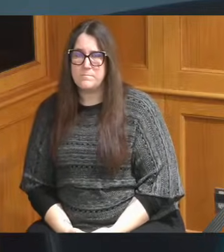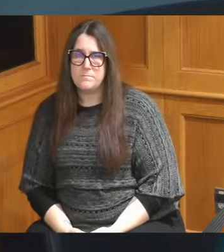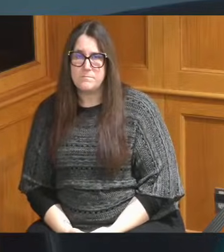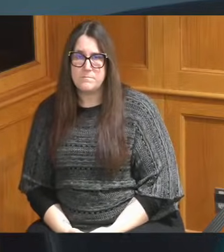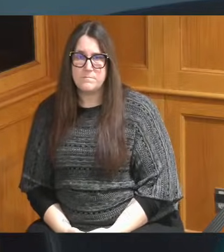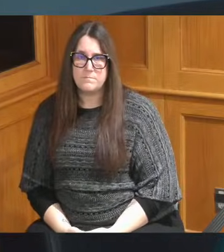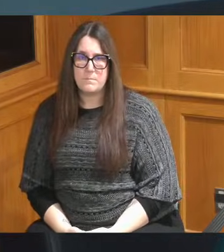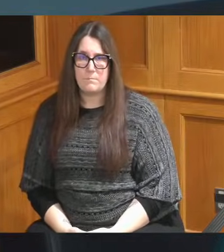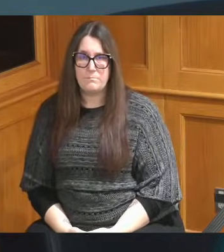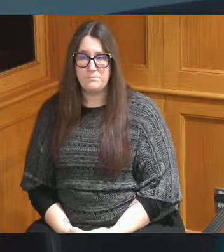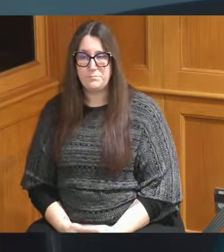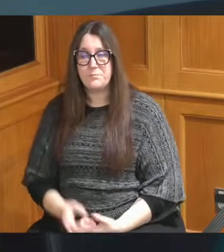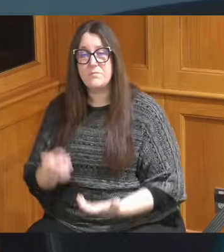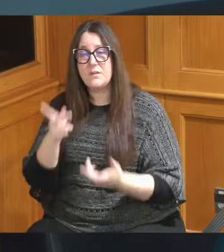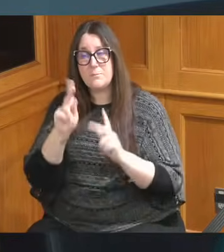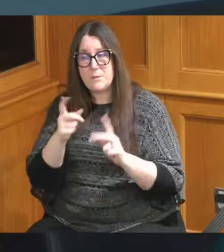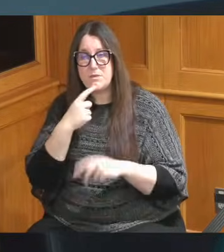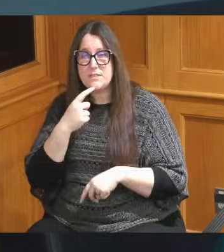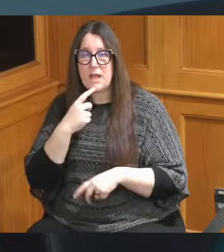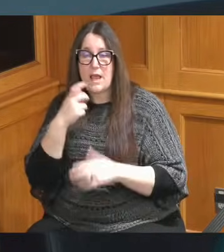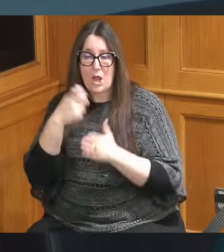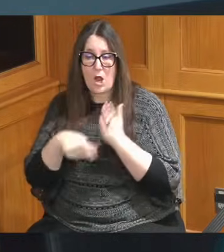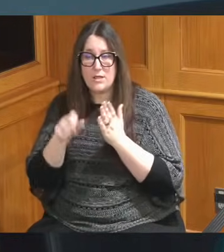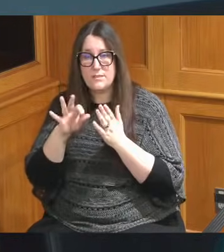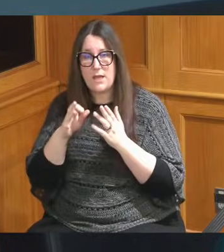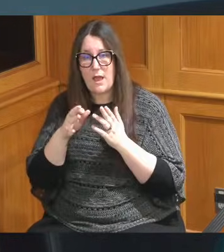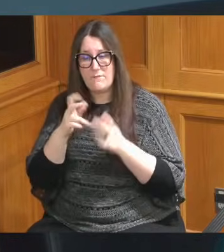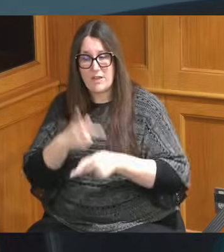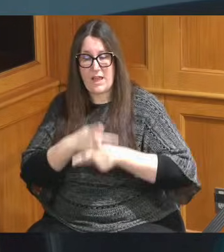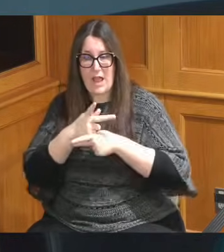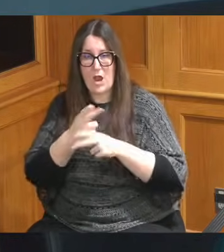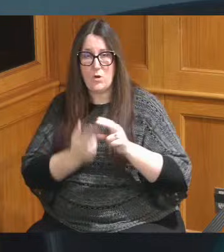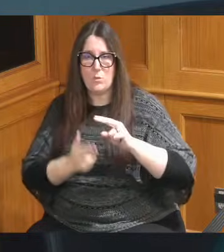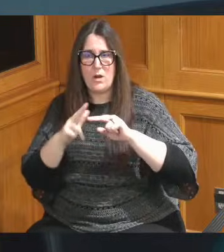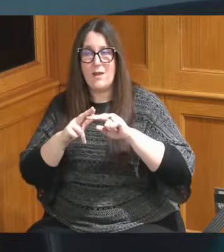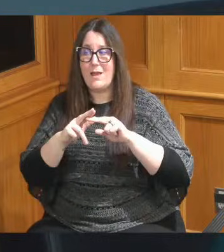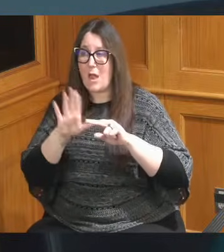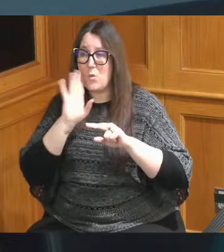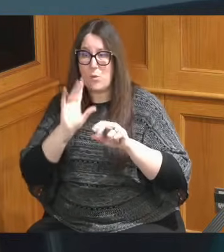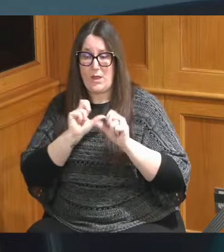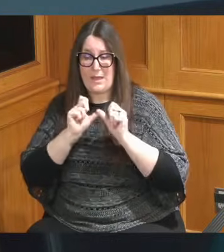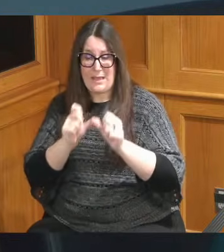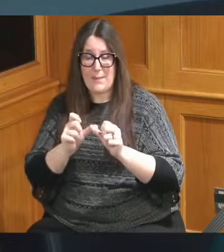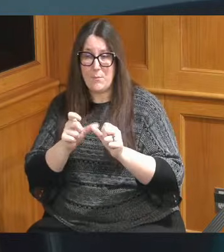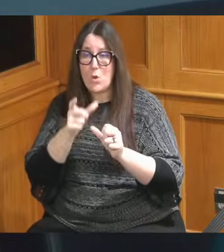cost of care went up. It's going to keep going up. Who's going to put our foot down? I mean, when do